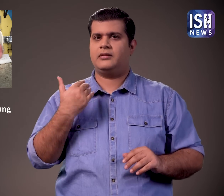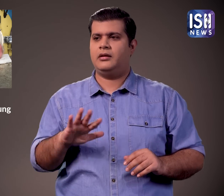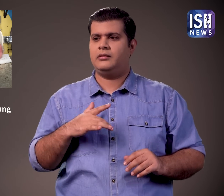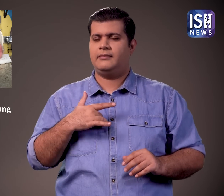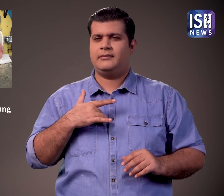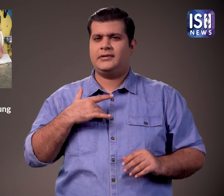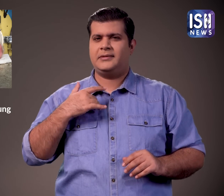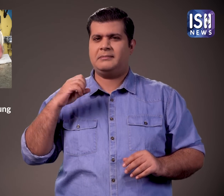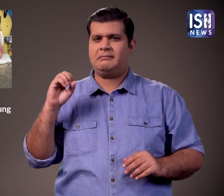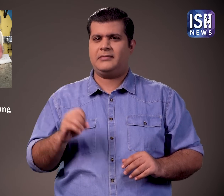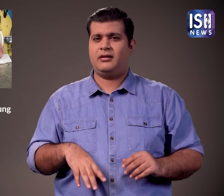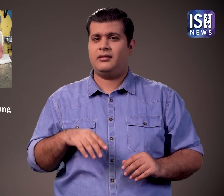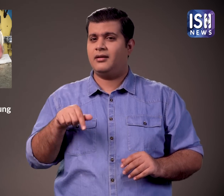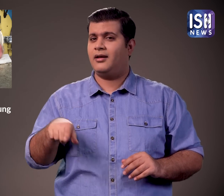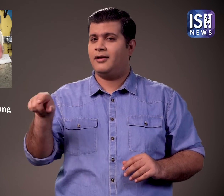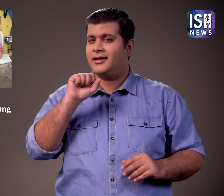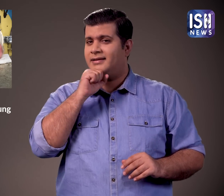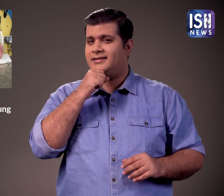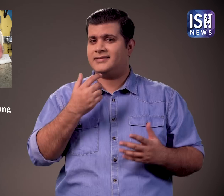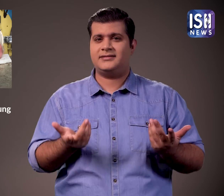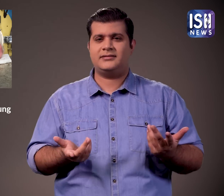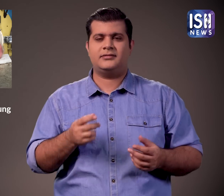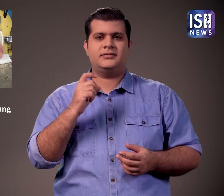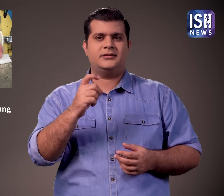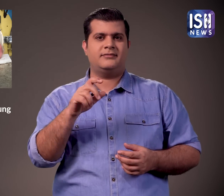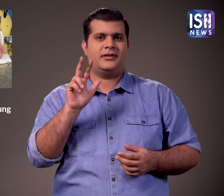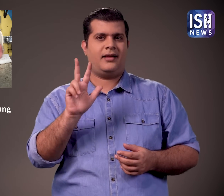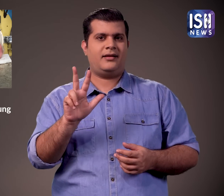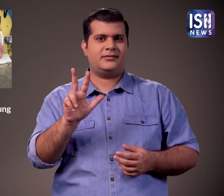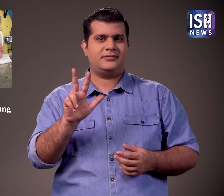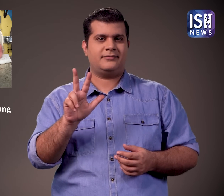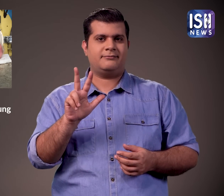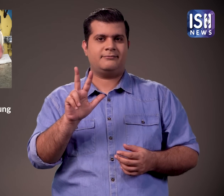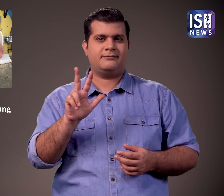Heartbreaking! Paul was 78 years old when he passed away.